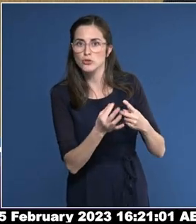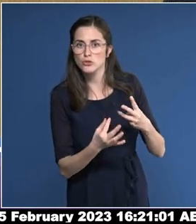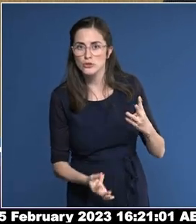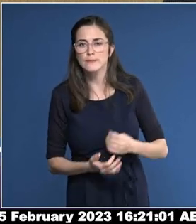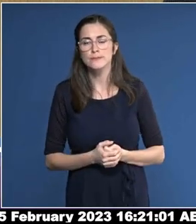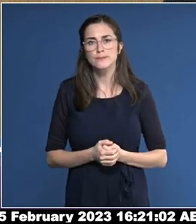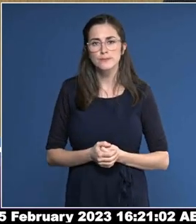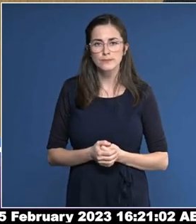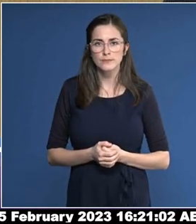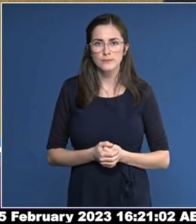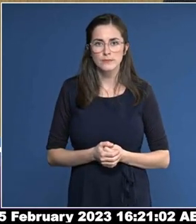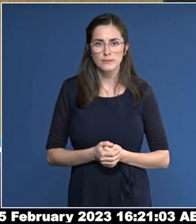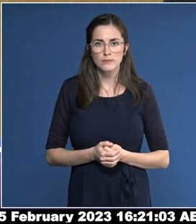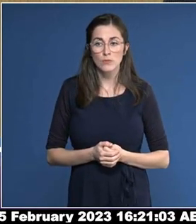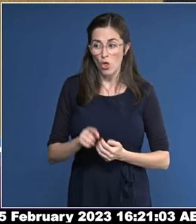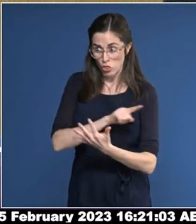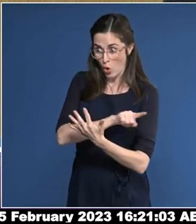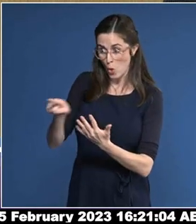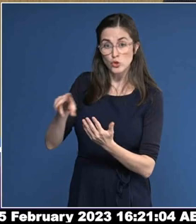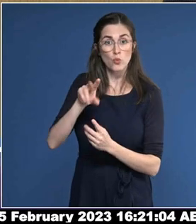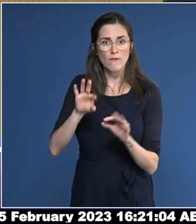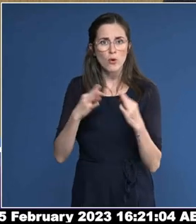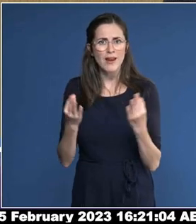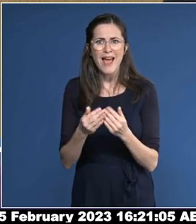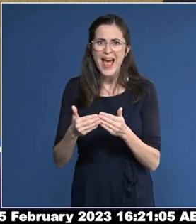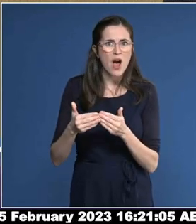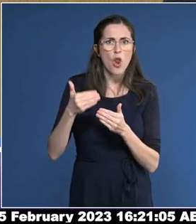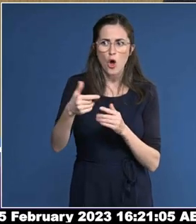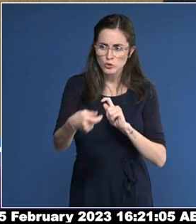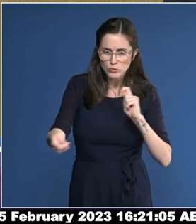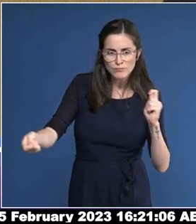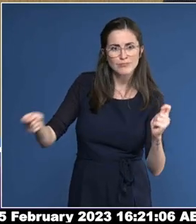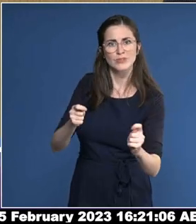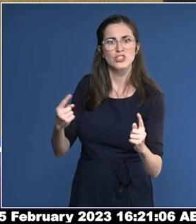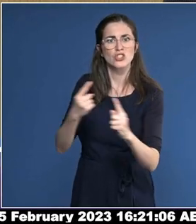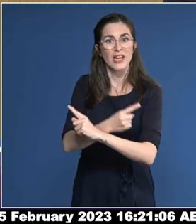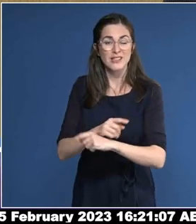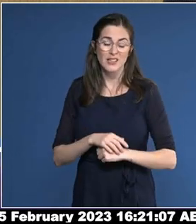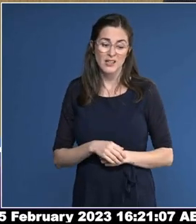They have been varied, the shortest being 18 weeks, the longest being